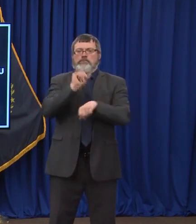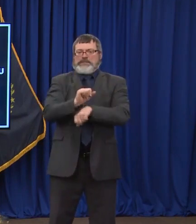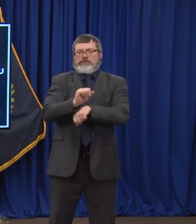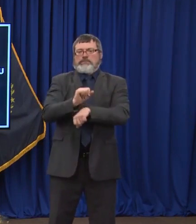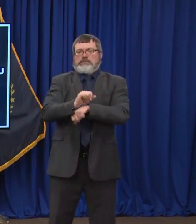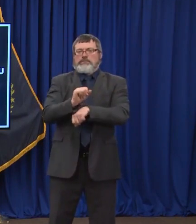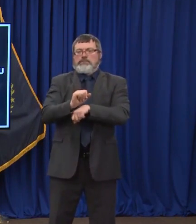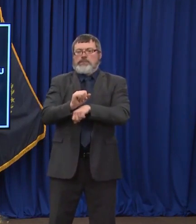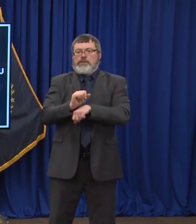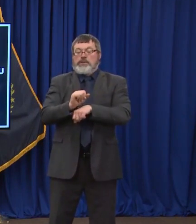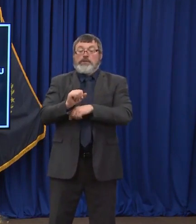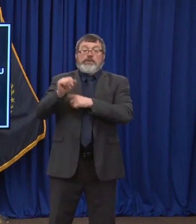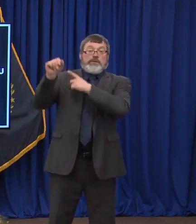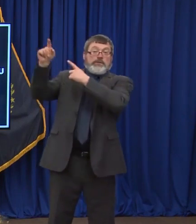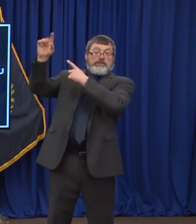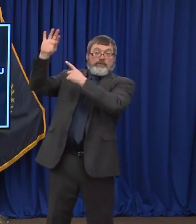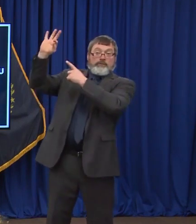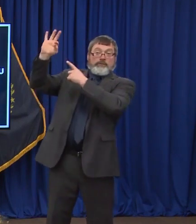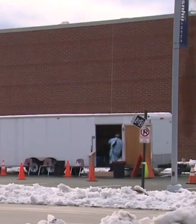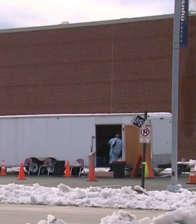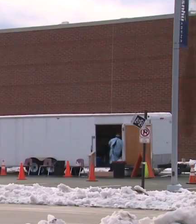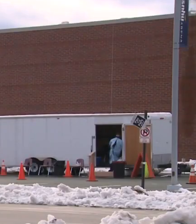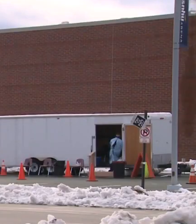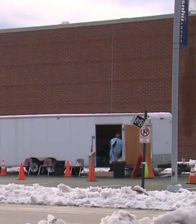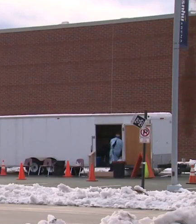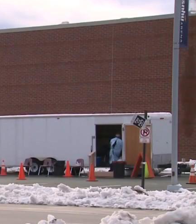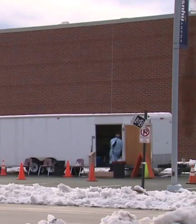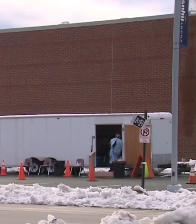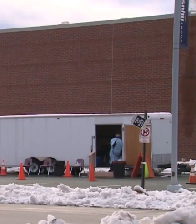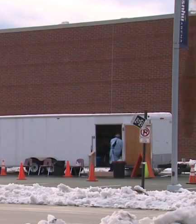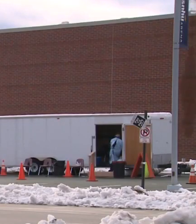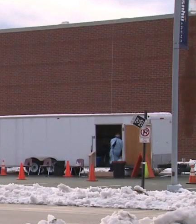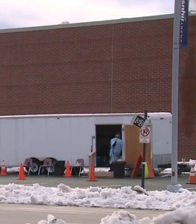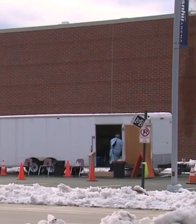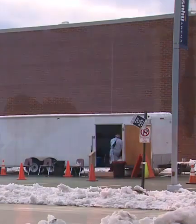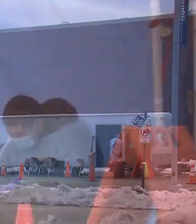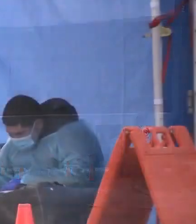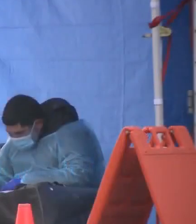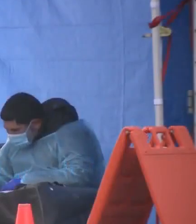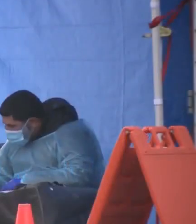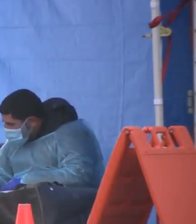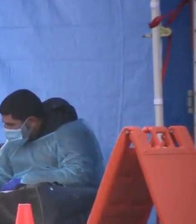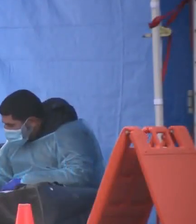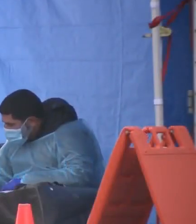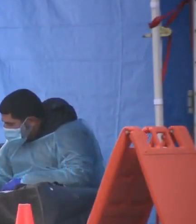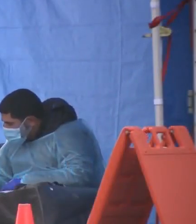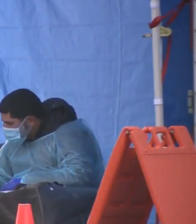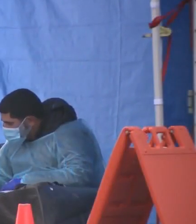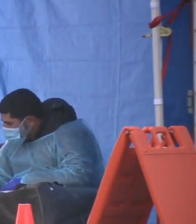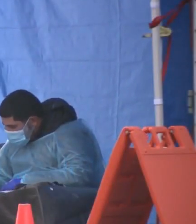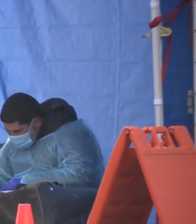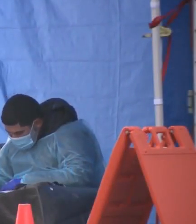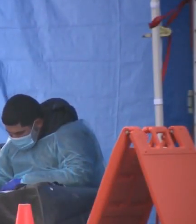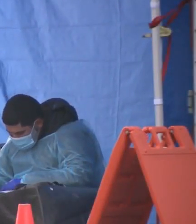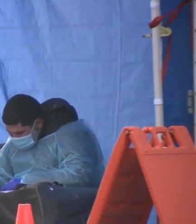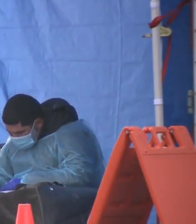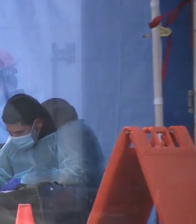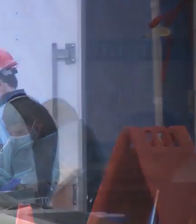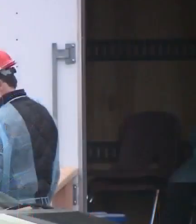WE HAVE EVERY CONFIDENCE IN THE PROCESS. WE KNOW THE FDA IS NOT CUTTING CORNERS IN THEIR REVIEW OF THESE VACCINES.